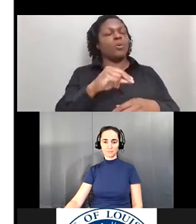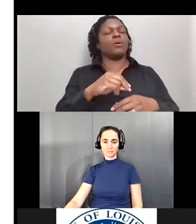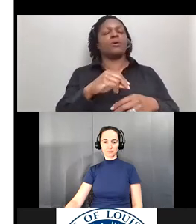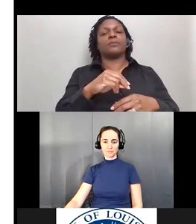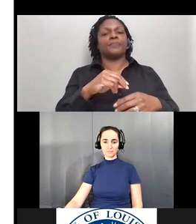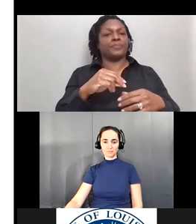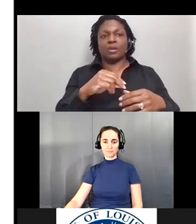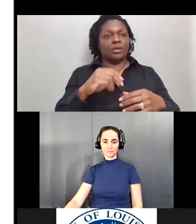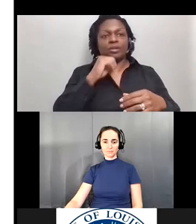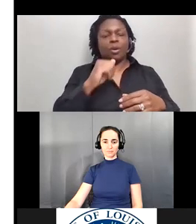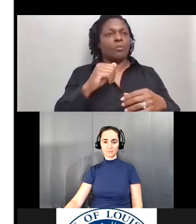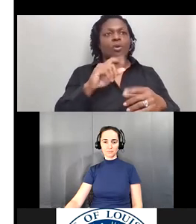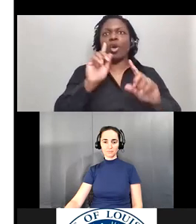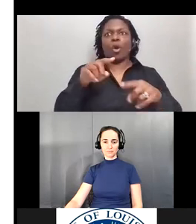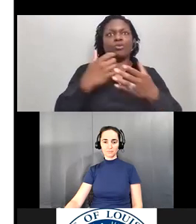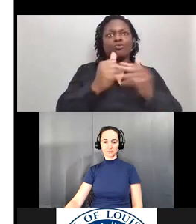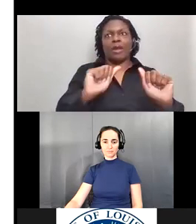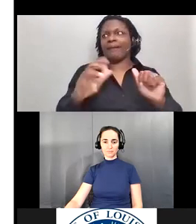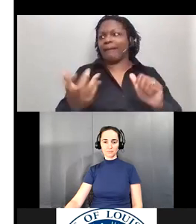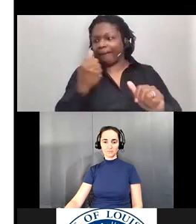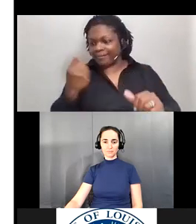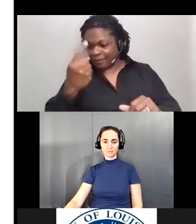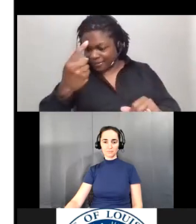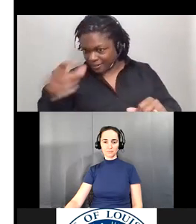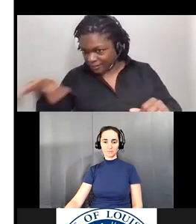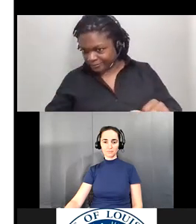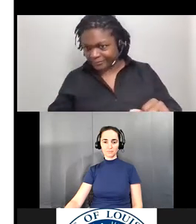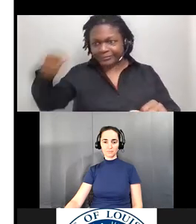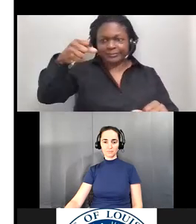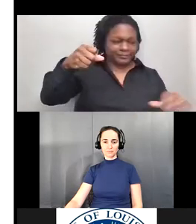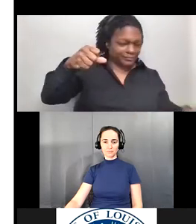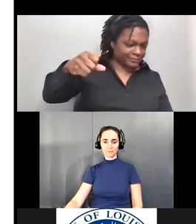16:05:12 Just answer with your mouth not your hands, and notice maybe sounds silly and it's